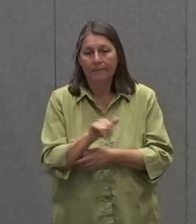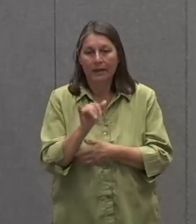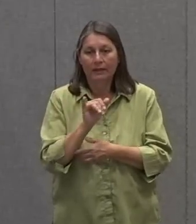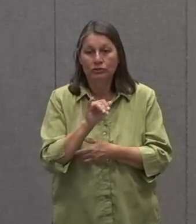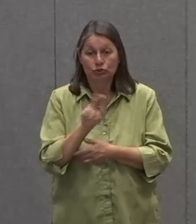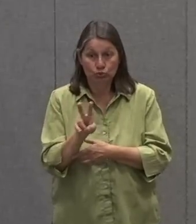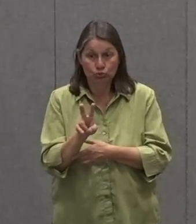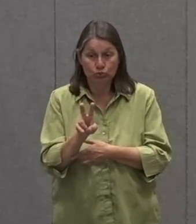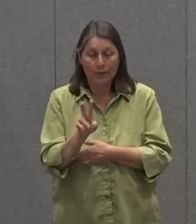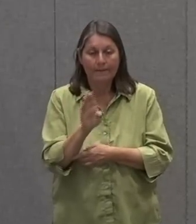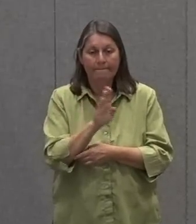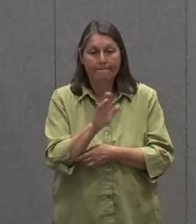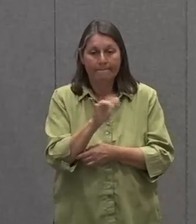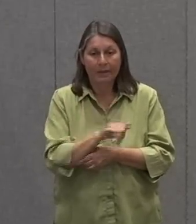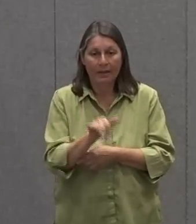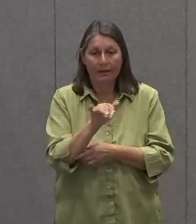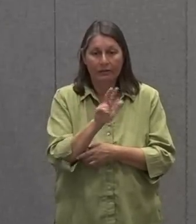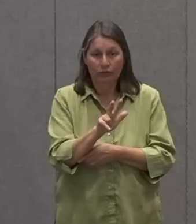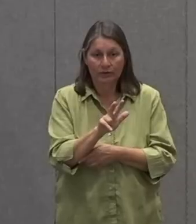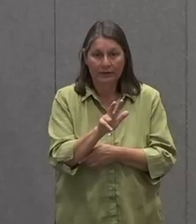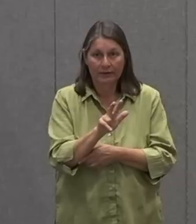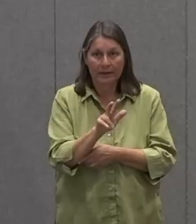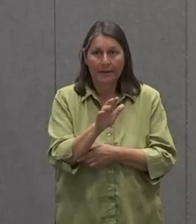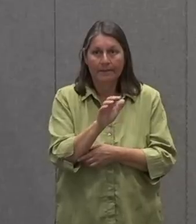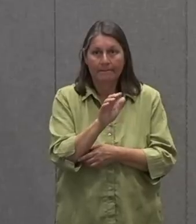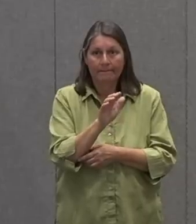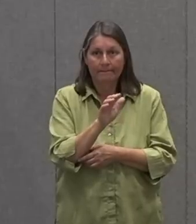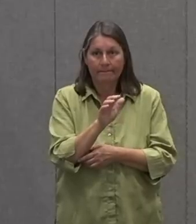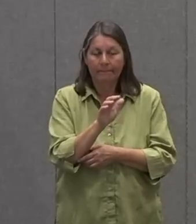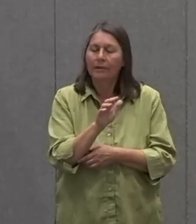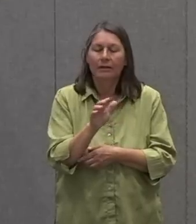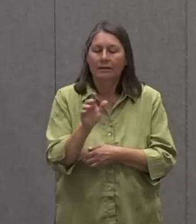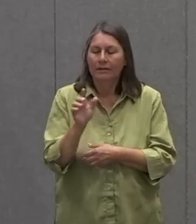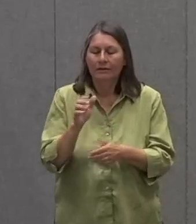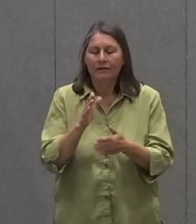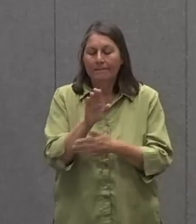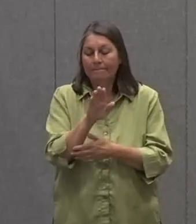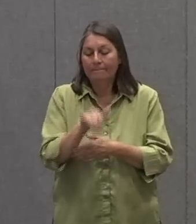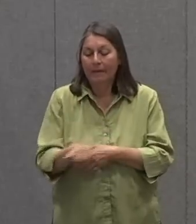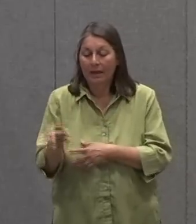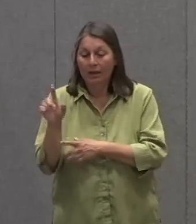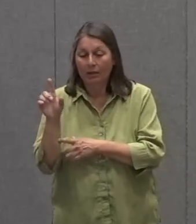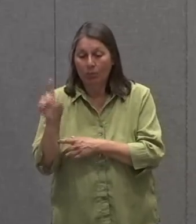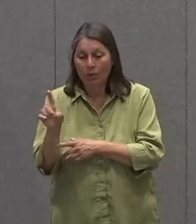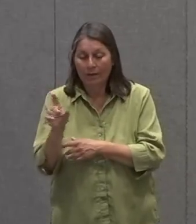and then how many ways would I be able to count to 10? Four, right?